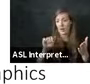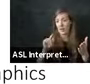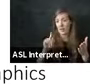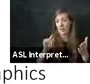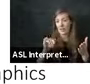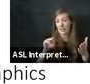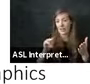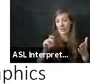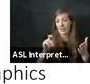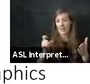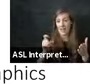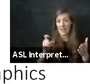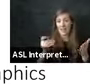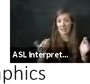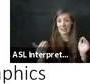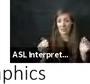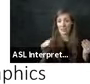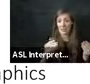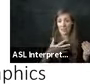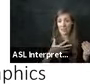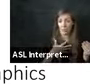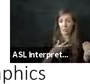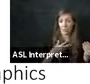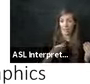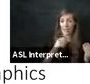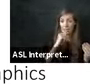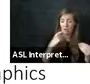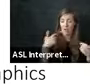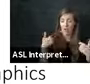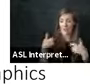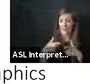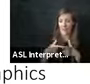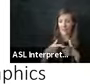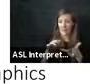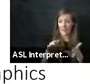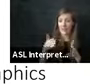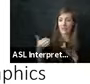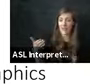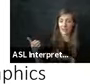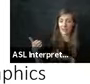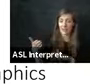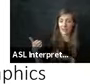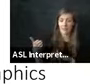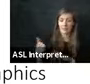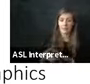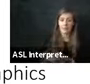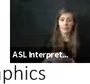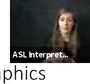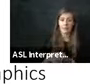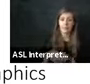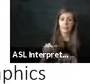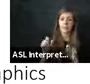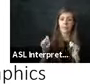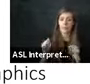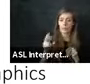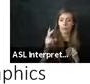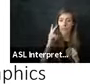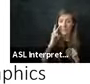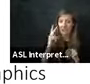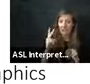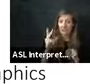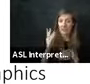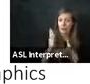versus white non Hispanic deaths, we can see that there's some similarities.